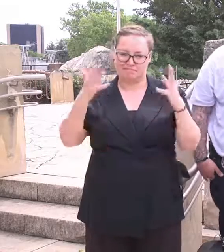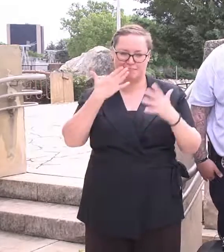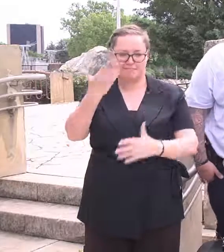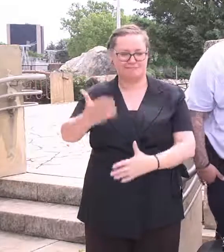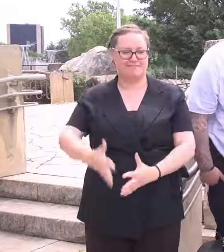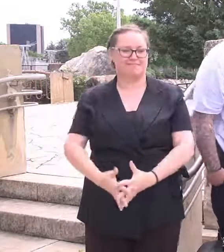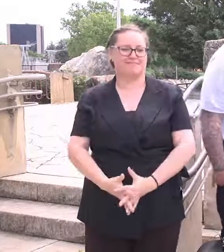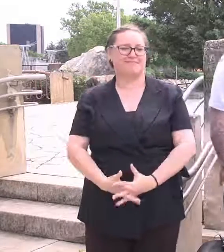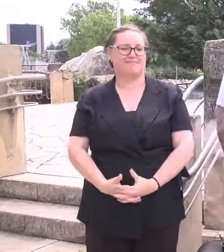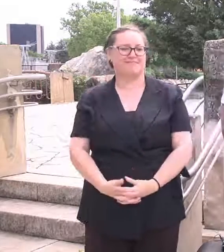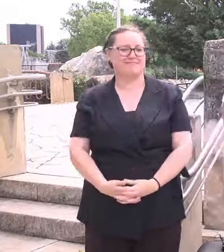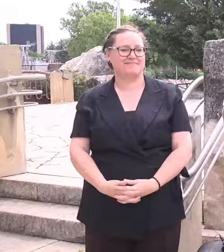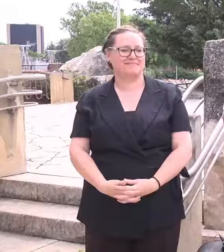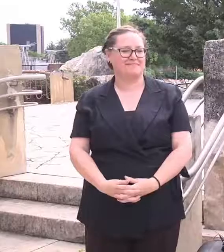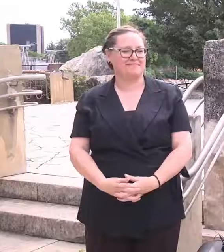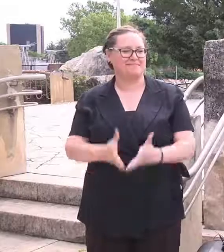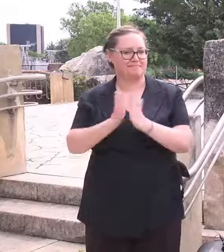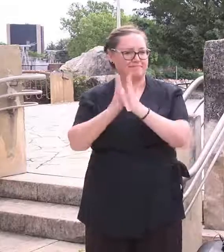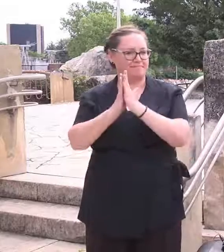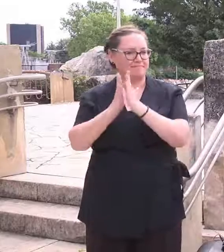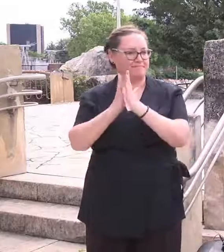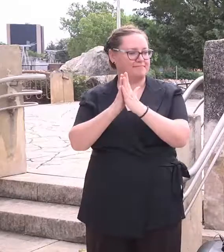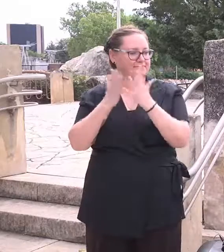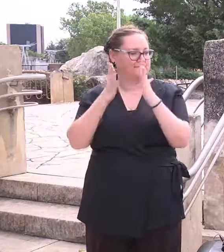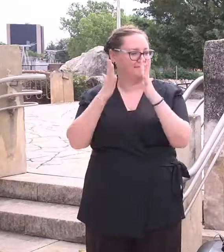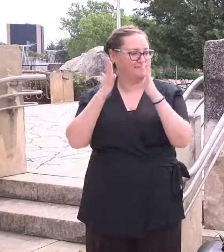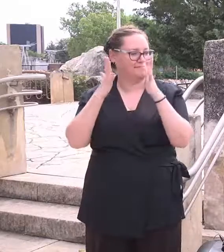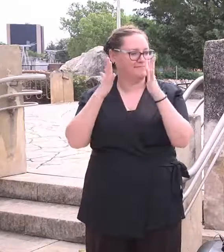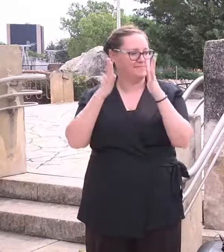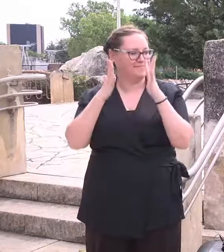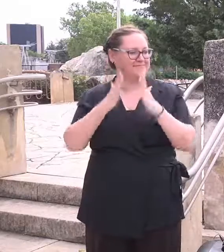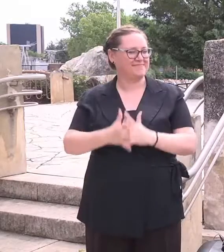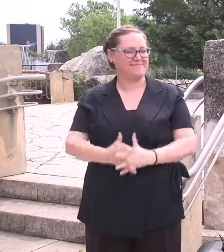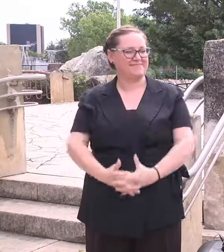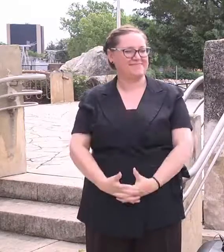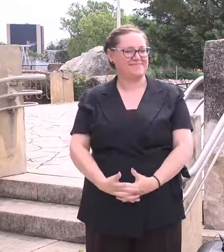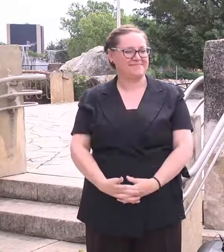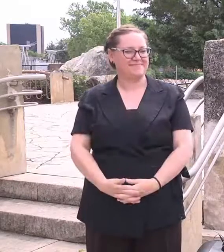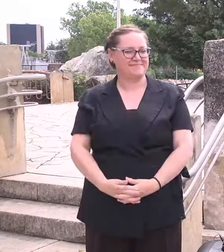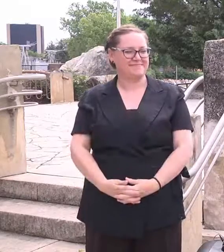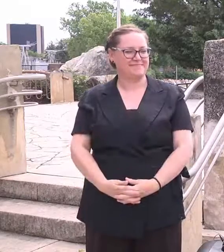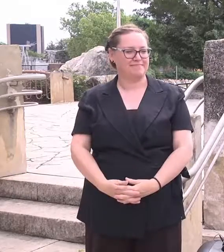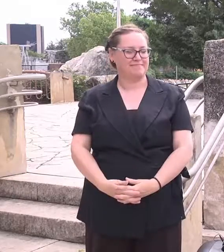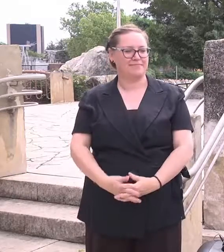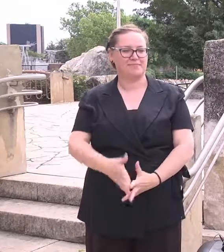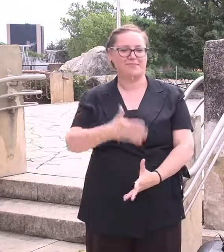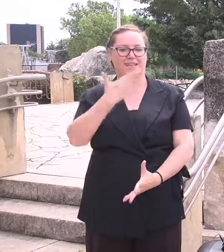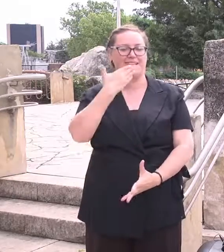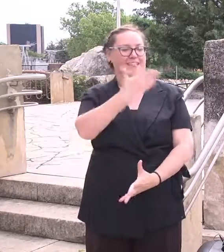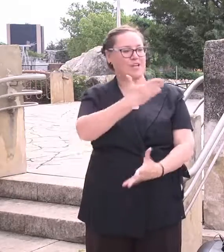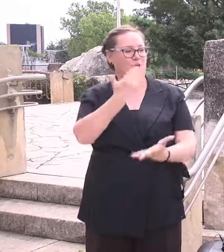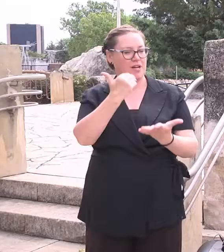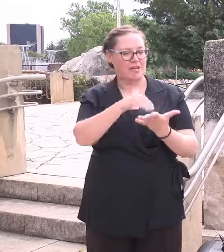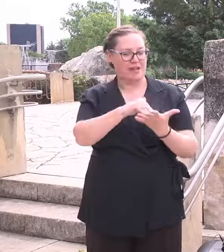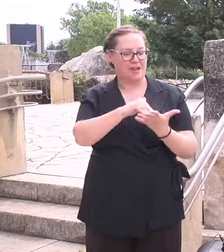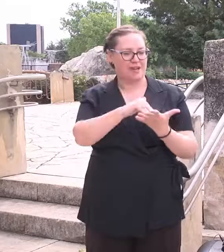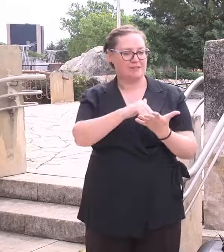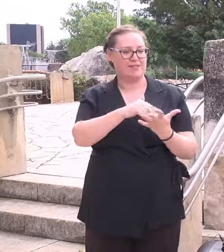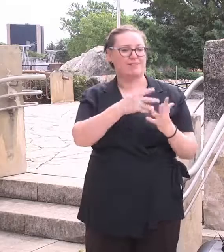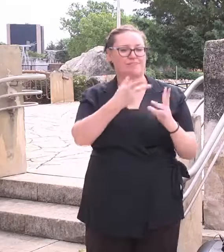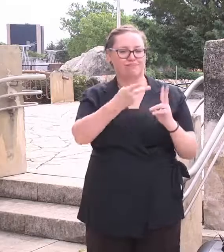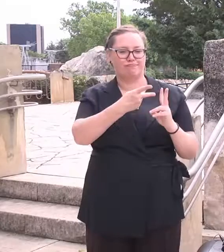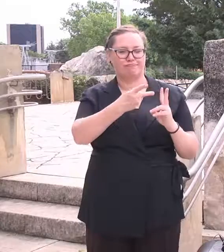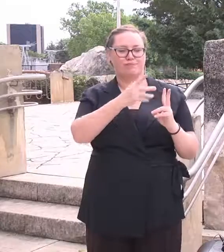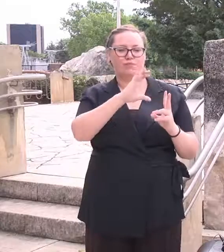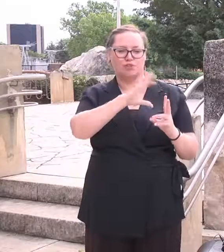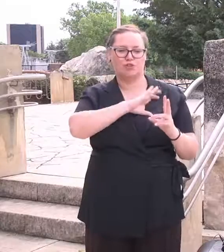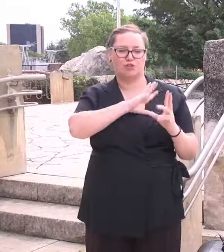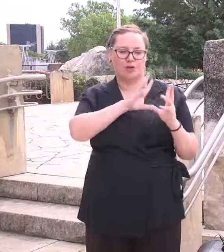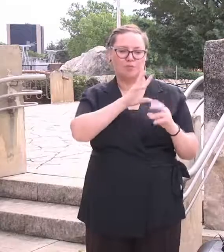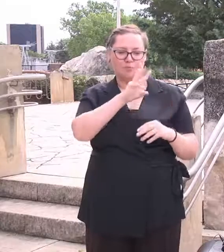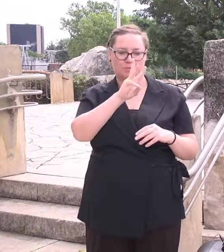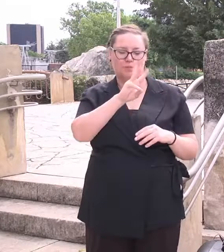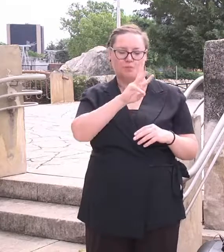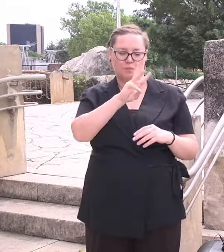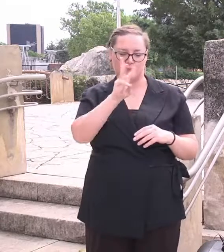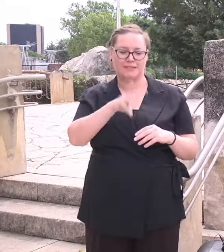you thank you again to our witcha Police Department Jun juvenile intervention unit